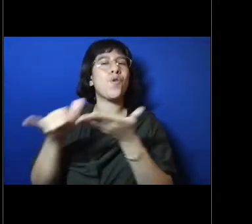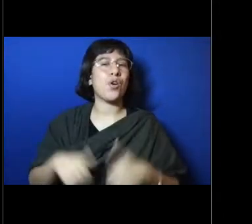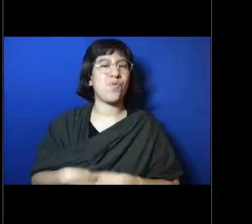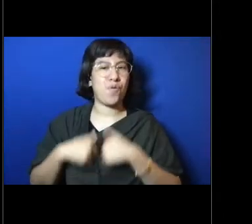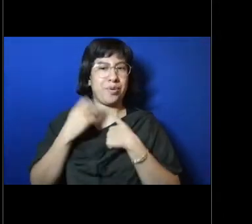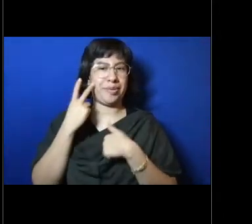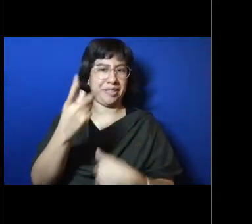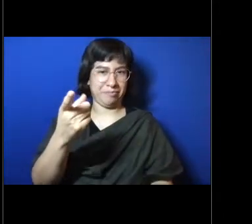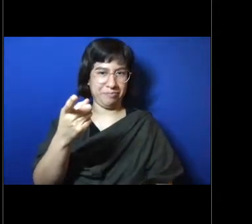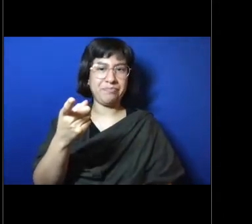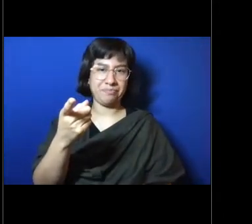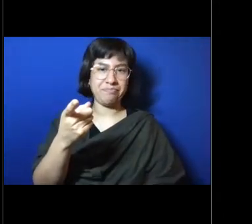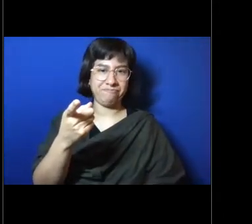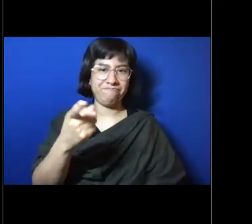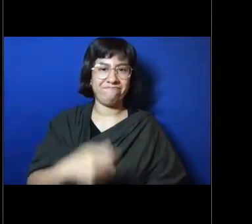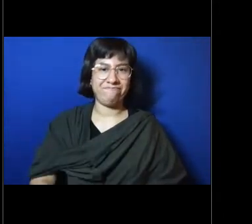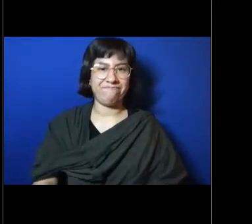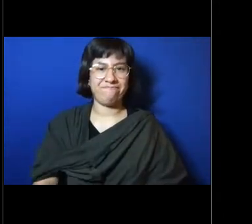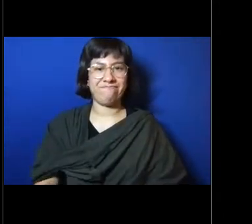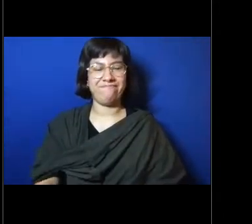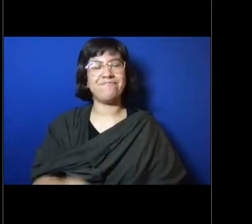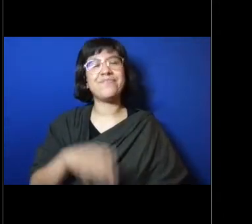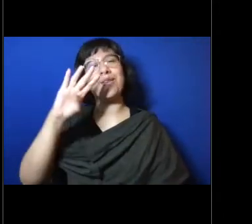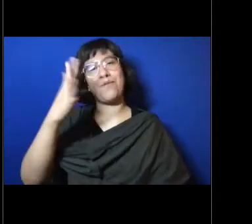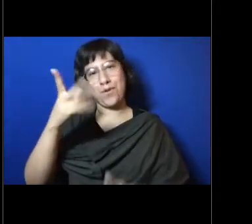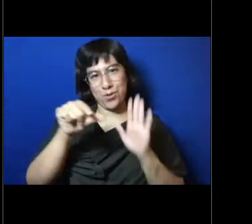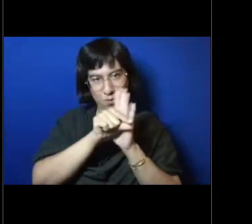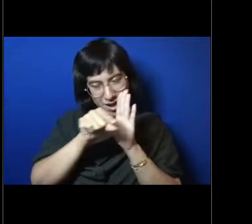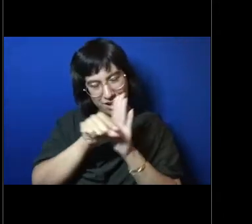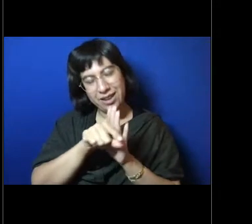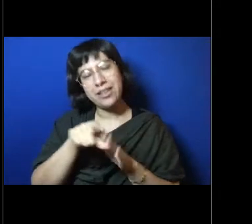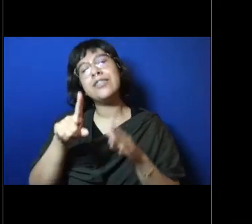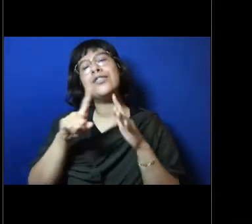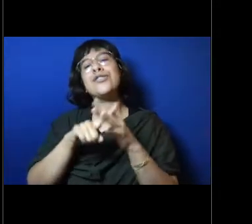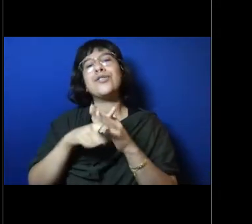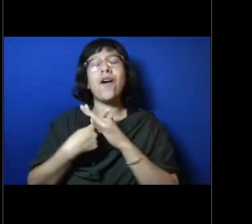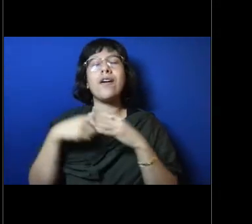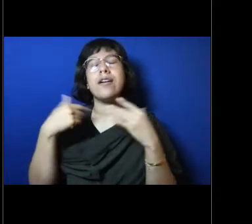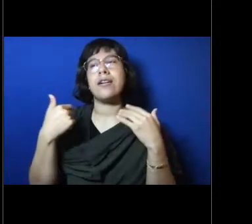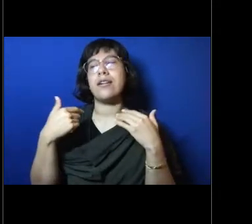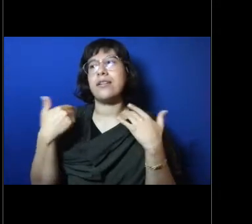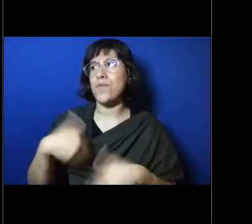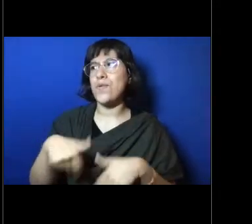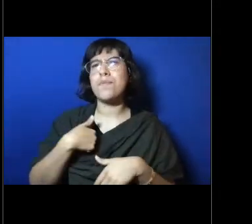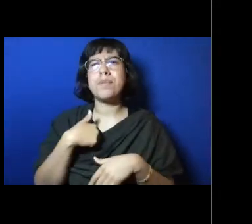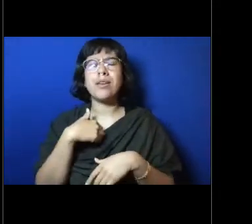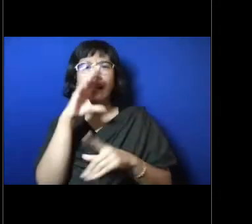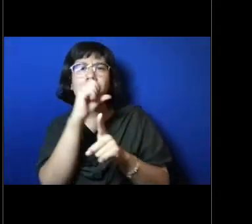and I was a fourth grader, started out being fascinated by water and everything that lives in the water